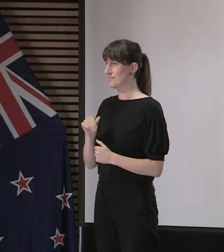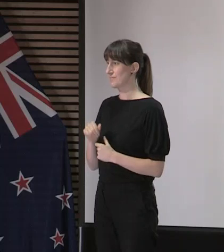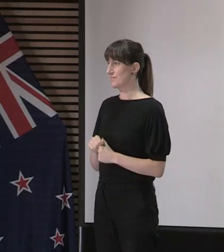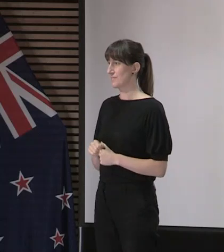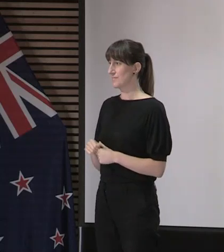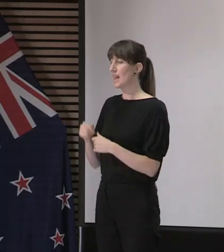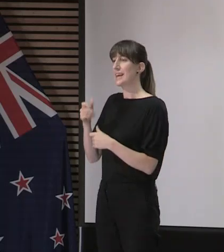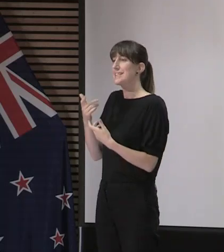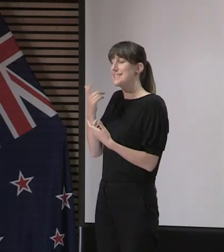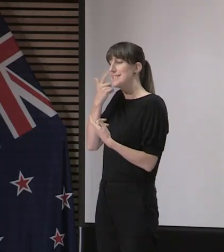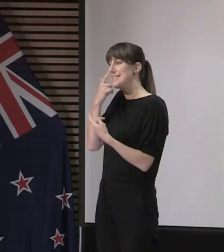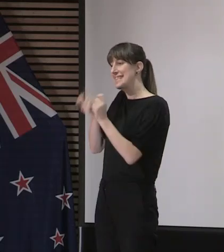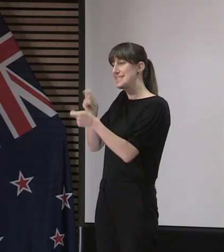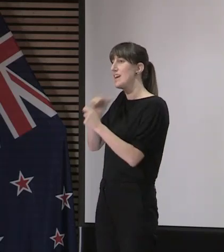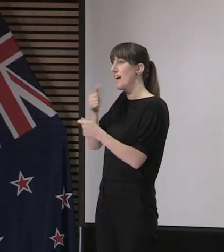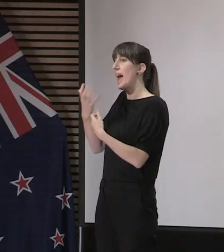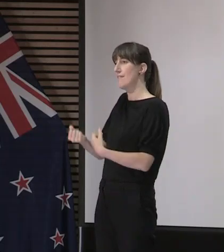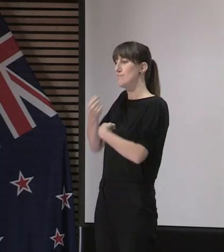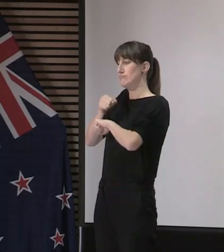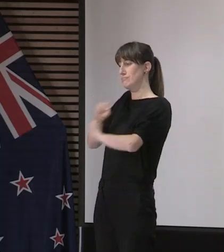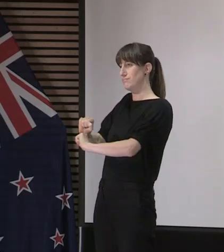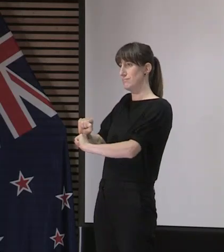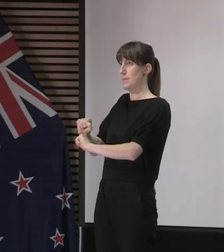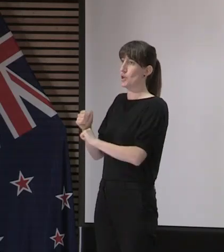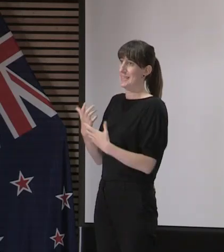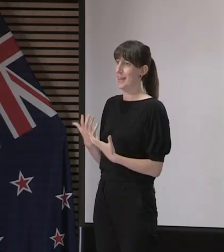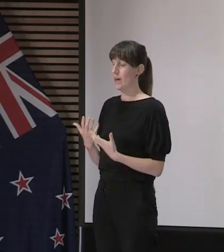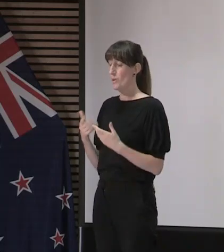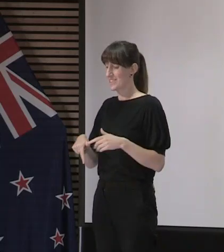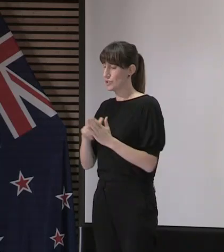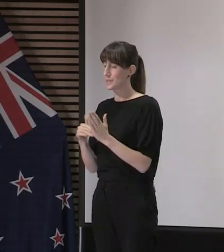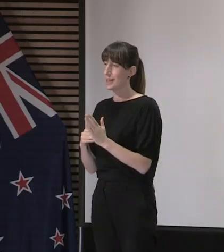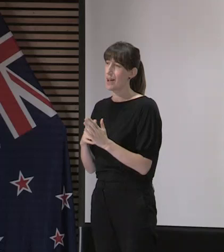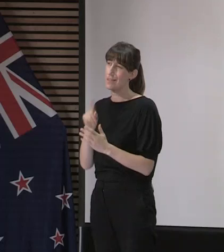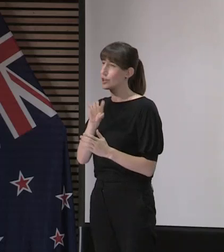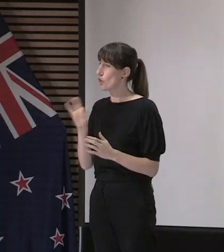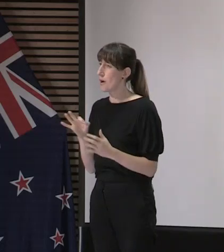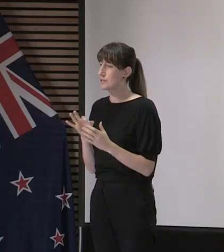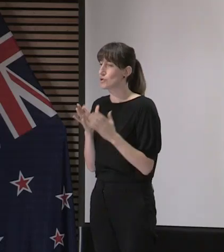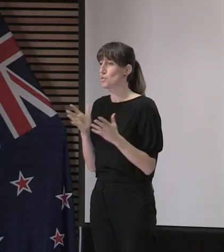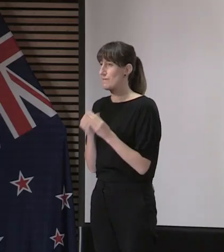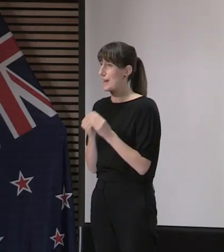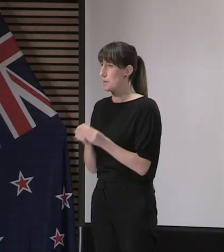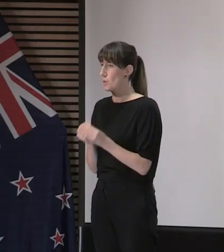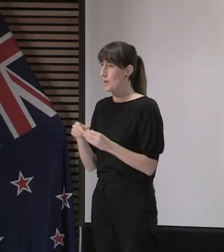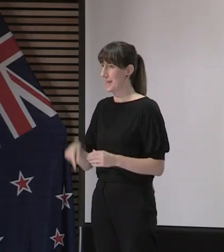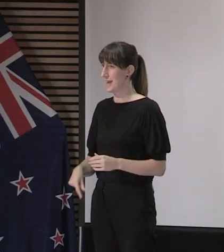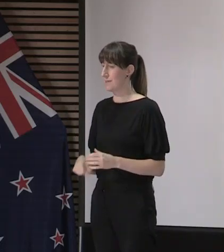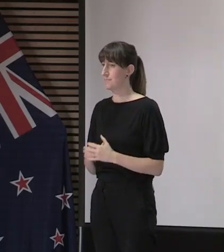of a sample of New Yorkers and thought 10% had probably been infected. It's more valuable there. If the test is not